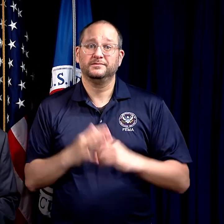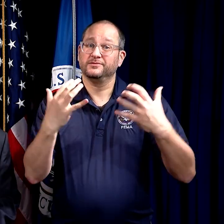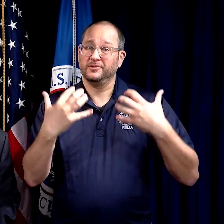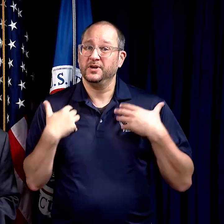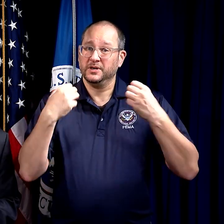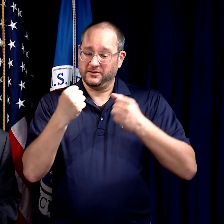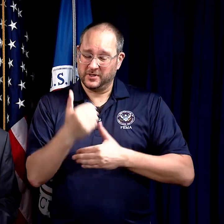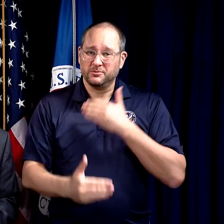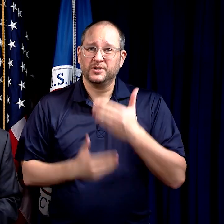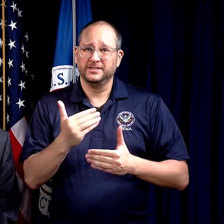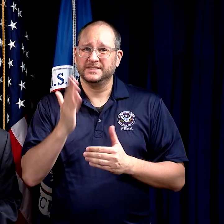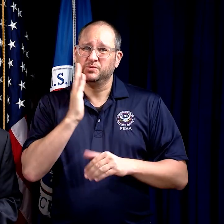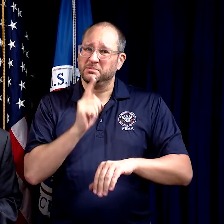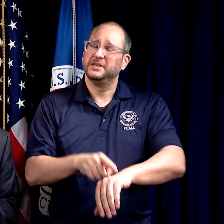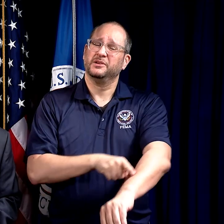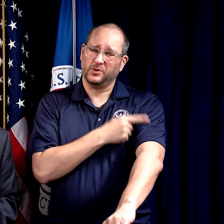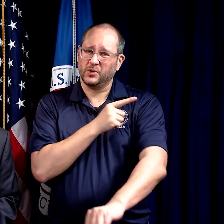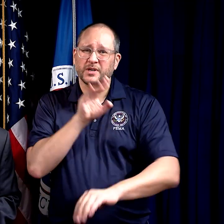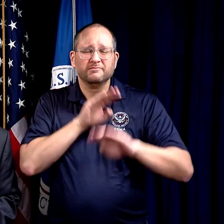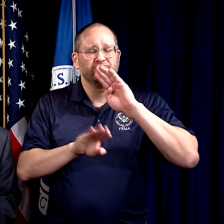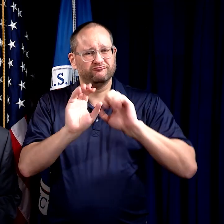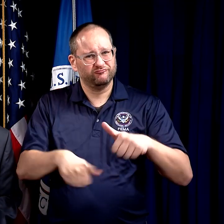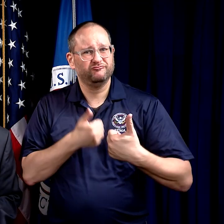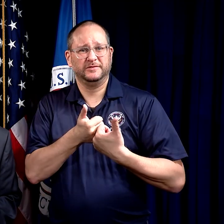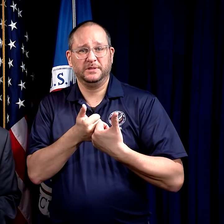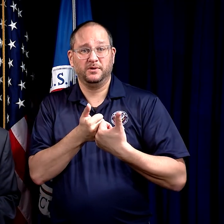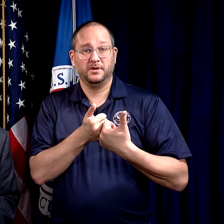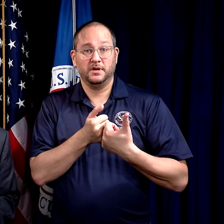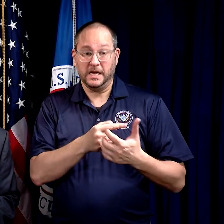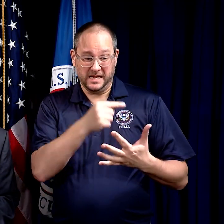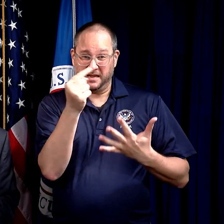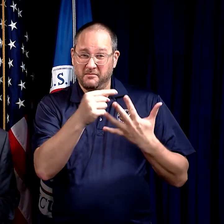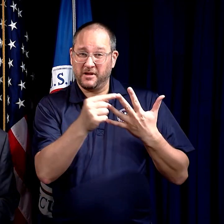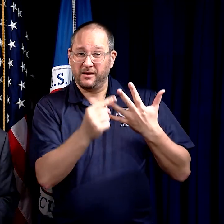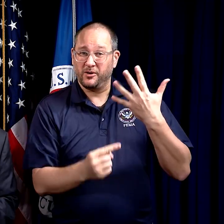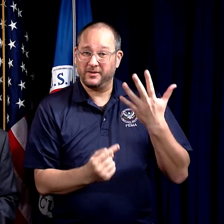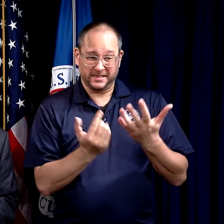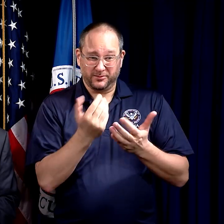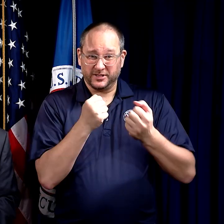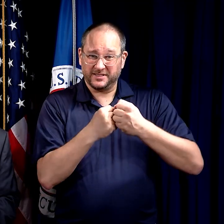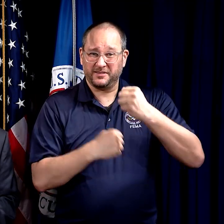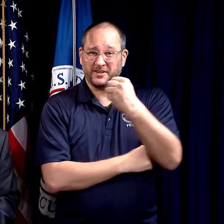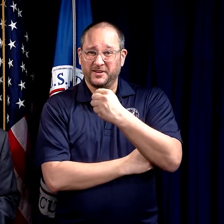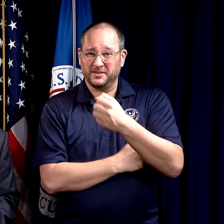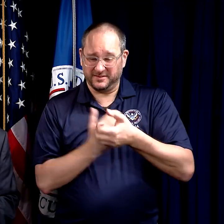The recovery process will be a long and challenging one, but when all of these different parts